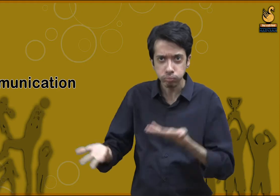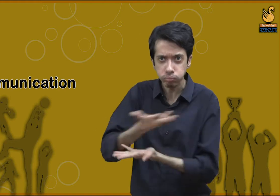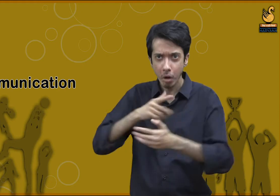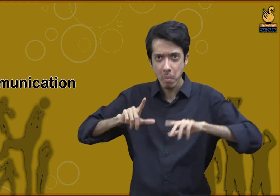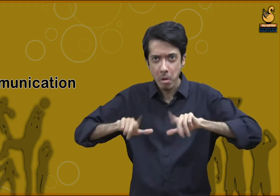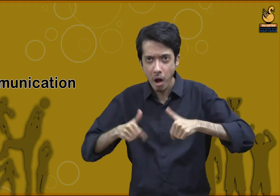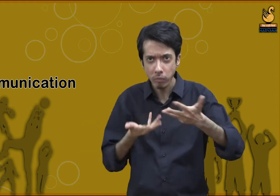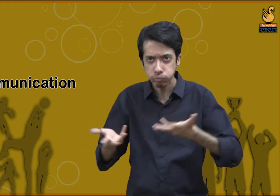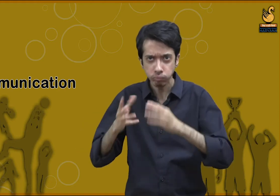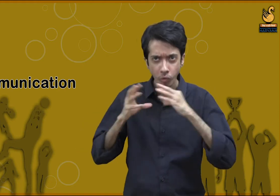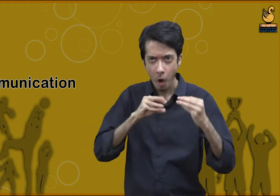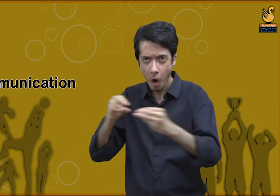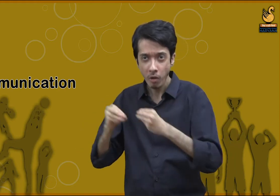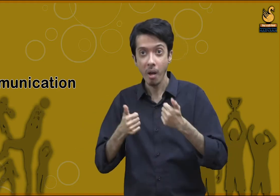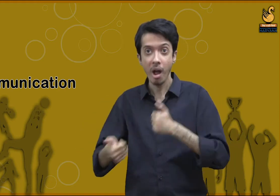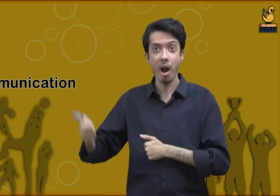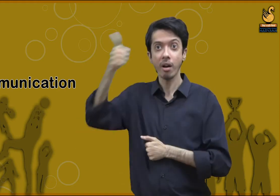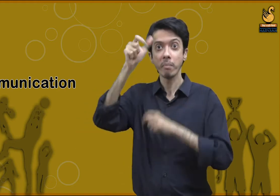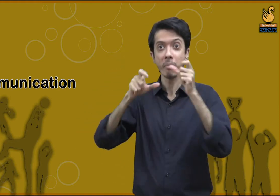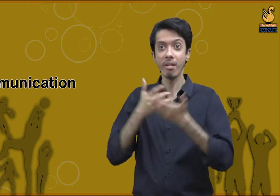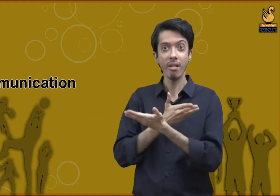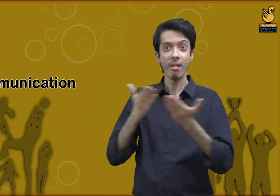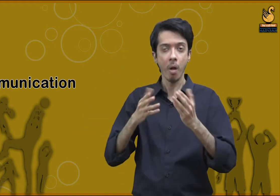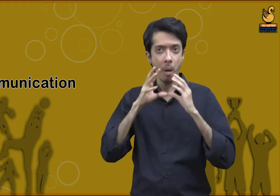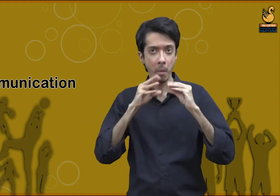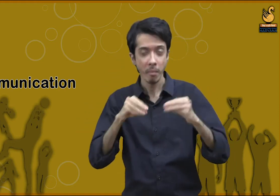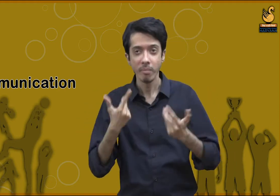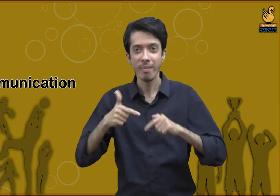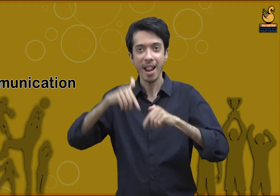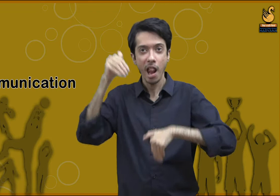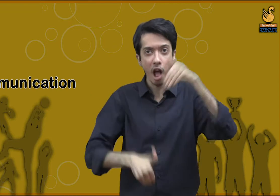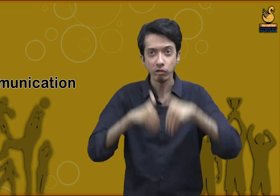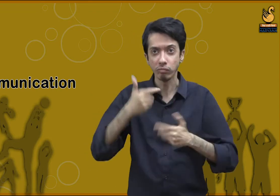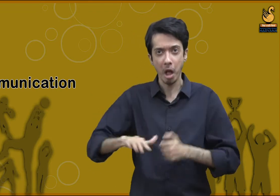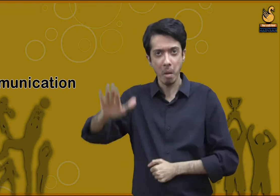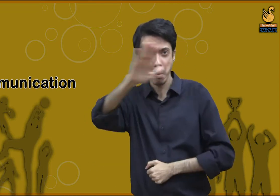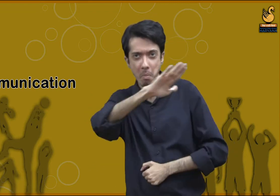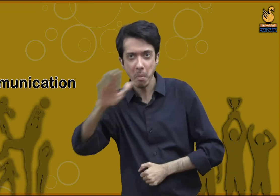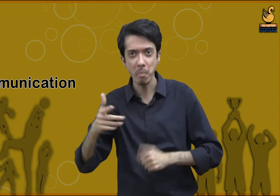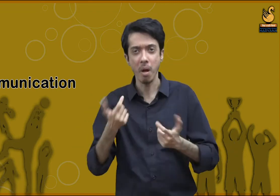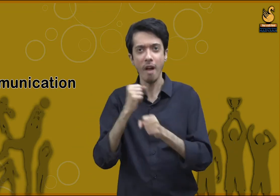In corporate sector for meetings they have group communication in which they use spoken language.